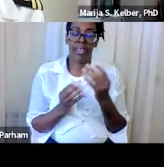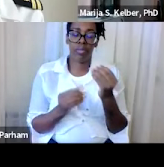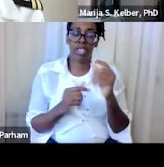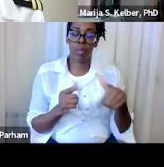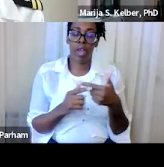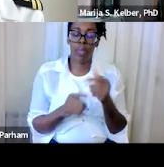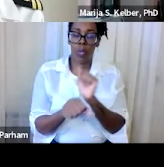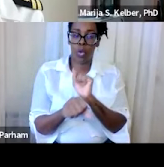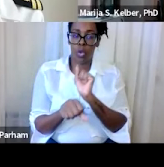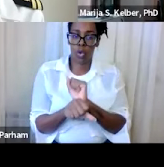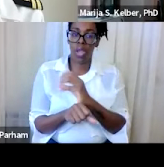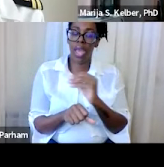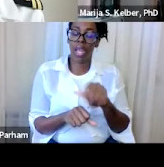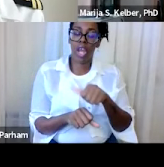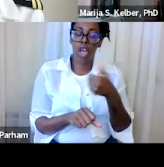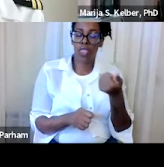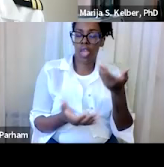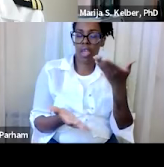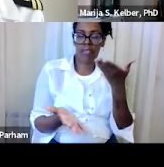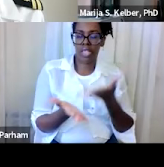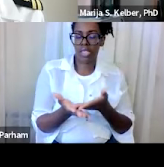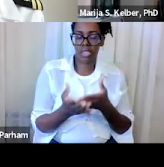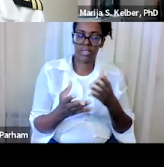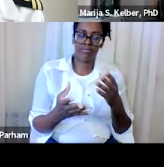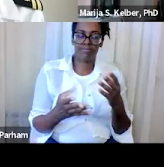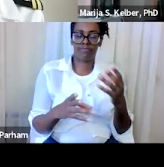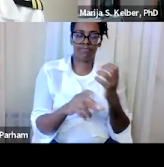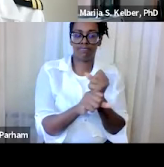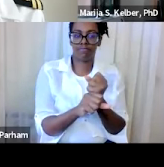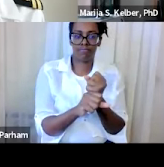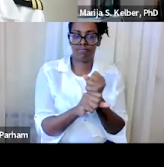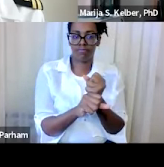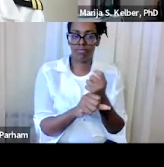and also about other evidence synthesis, so we do systematic reviews and rapid reviews